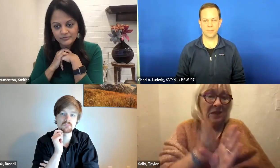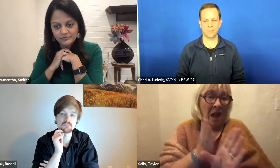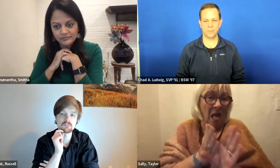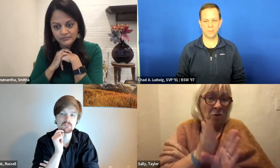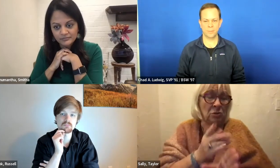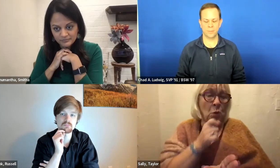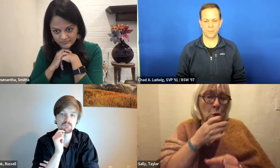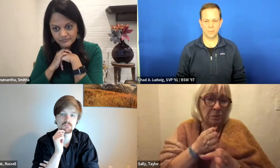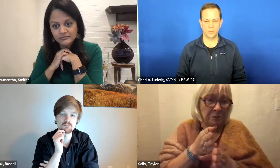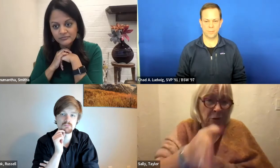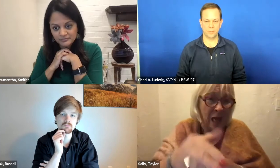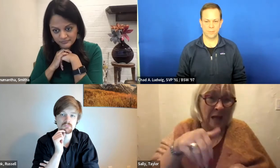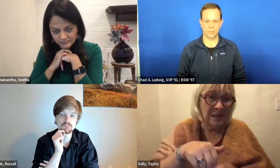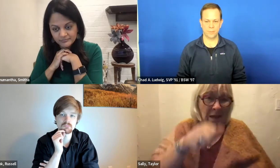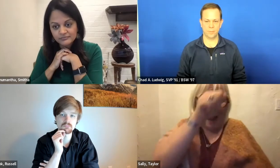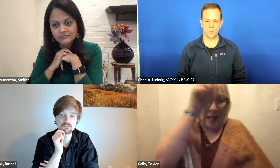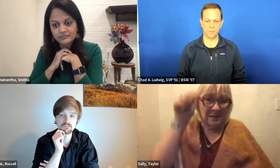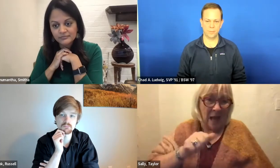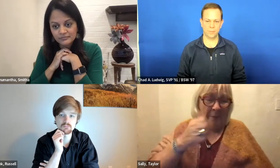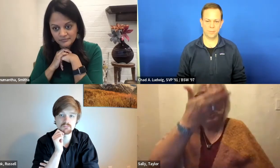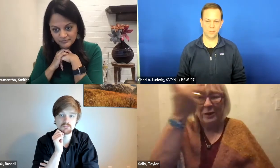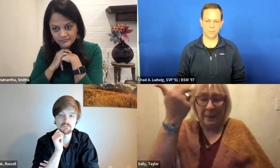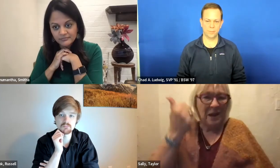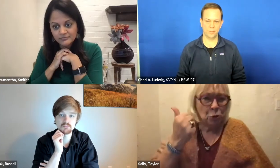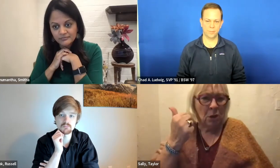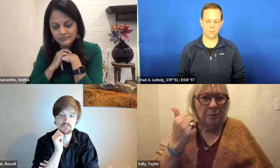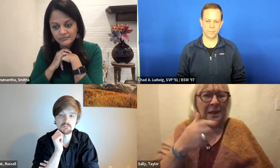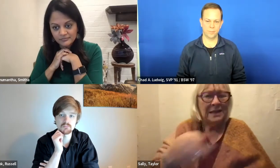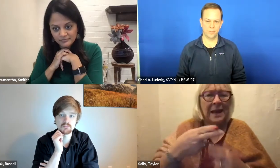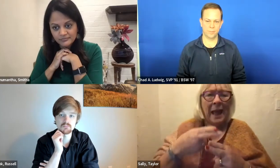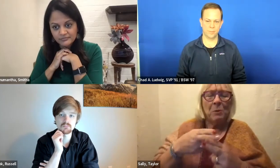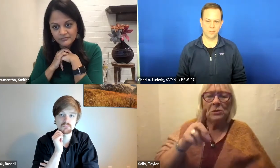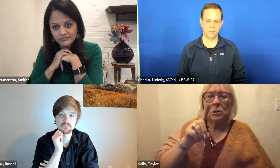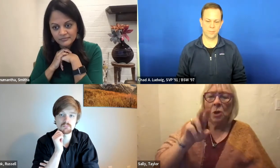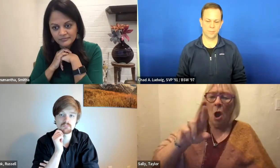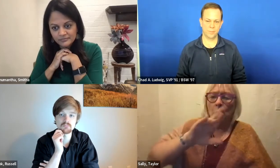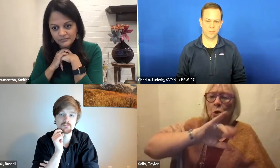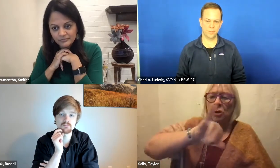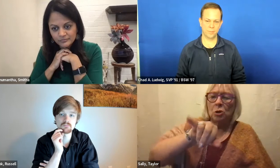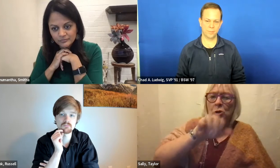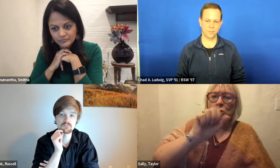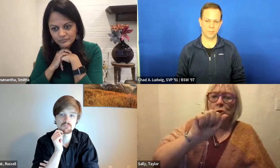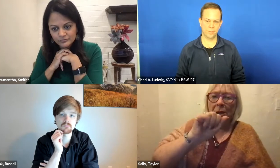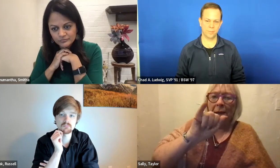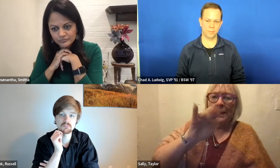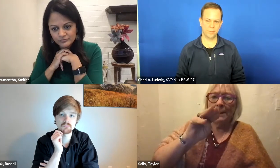that was provided by a Deaf psychologist, and they were specializing in dementia.